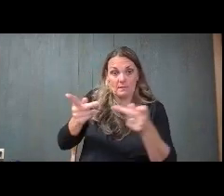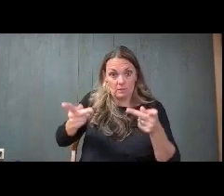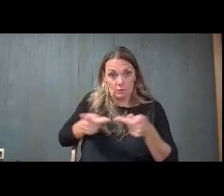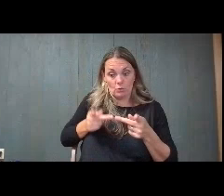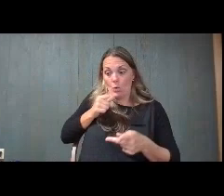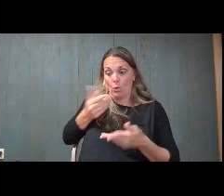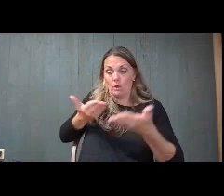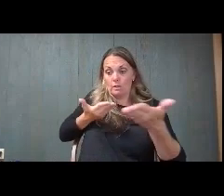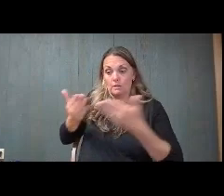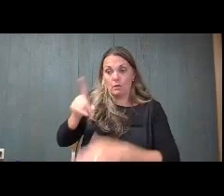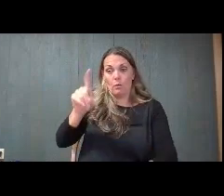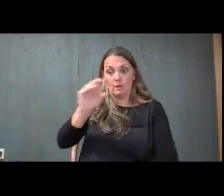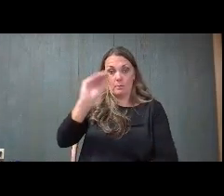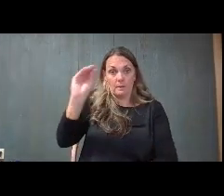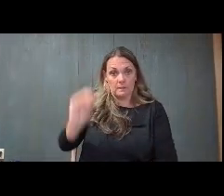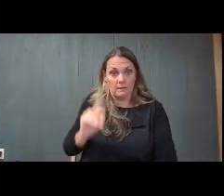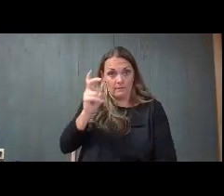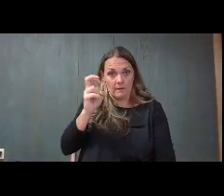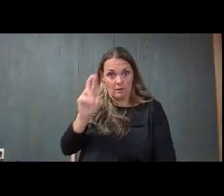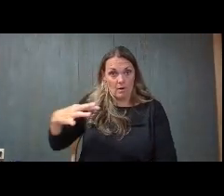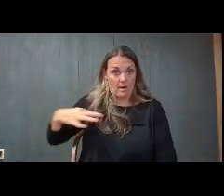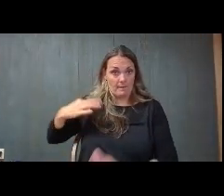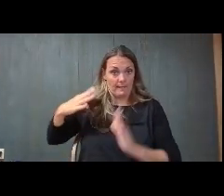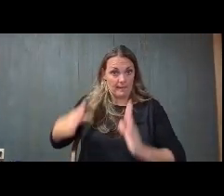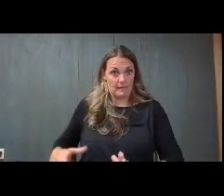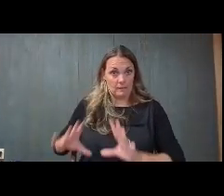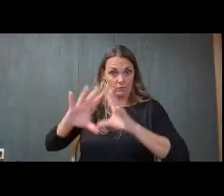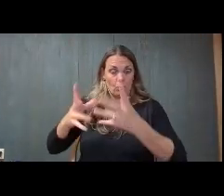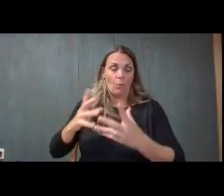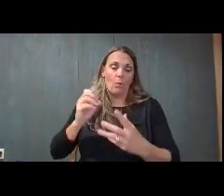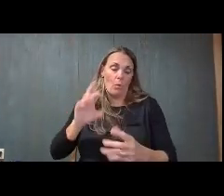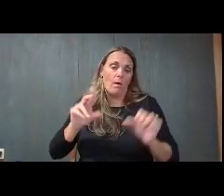100% of our applicants or eligible individuals.